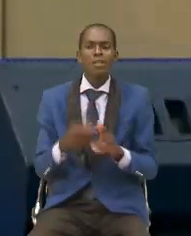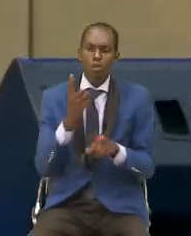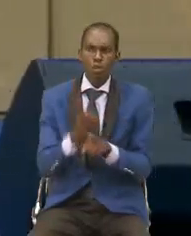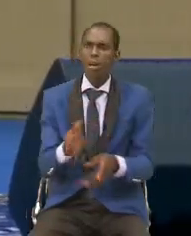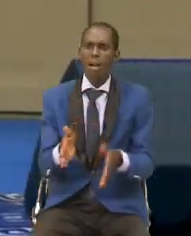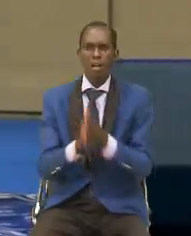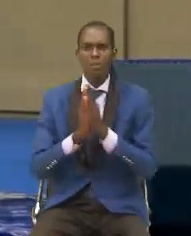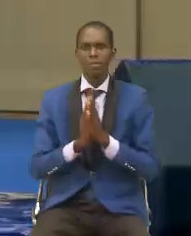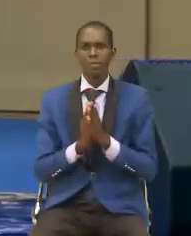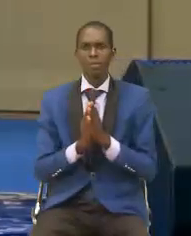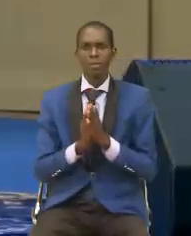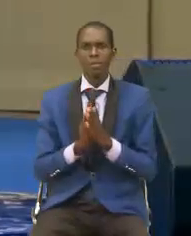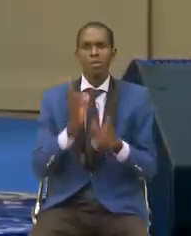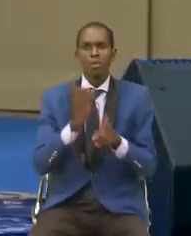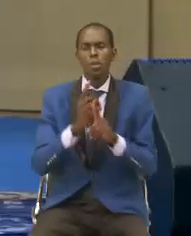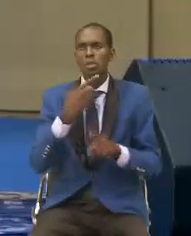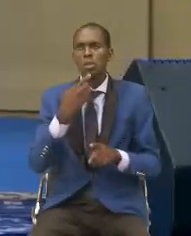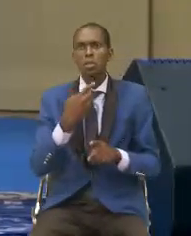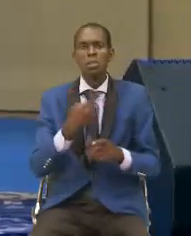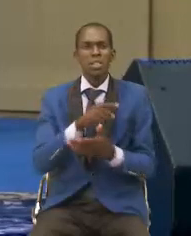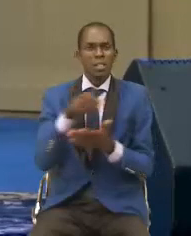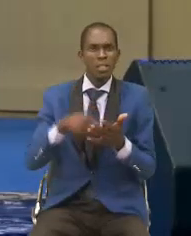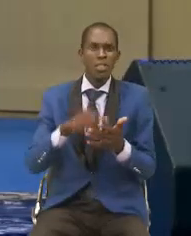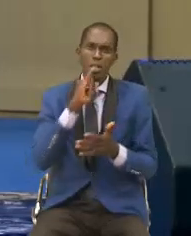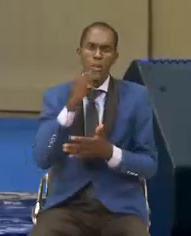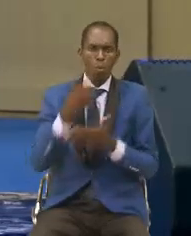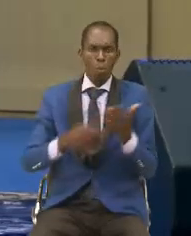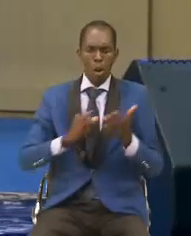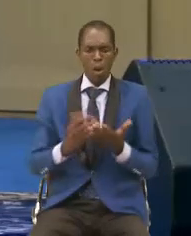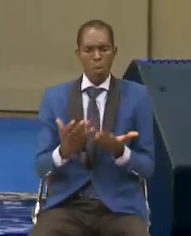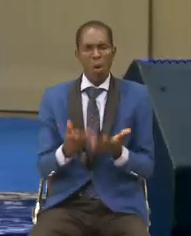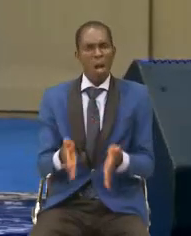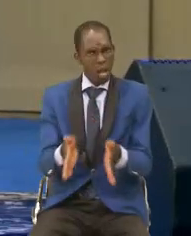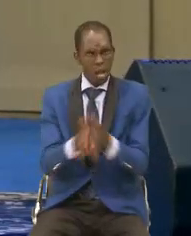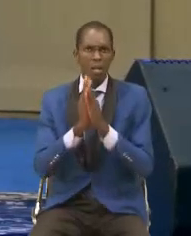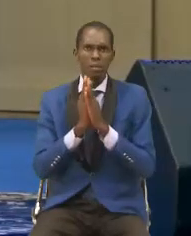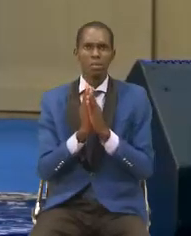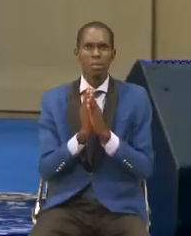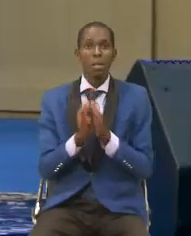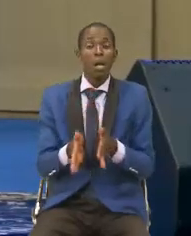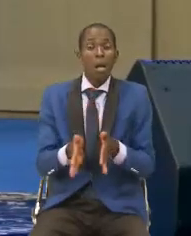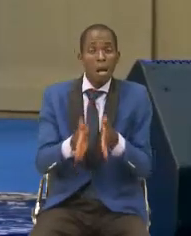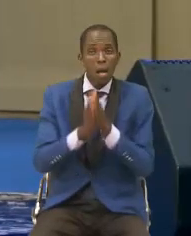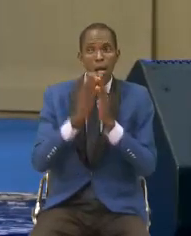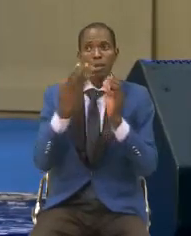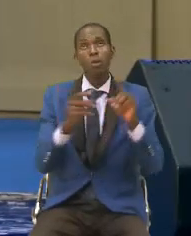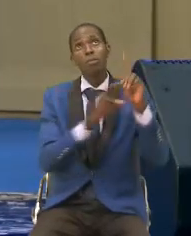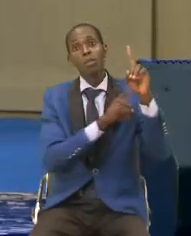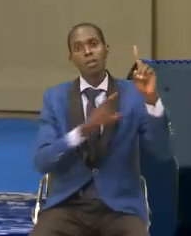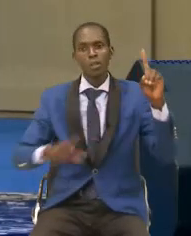ask eve that means just demand just say this is what i want ask